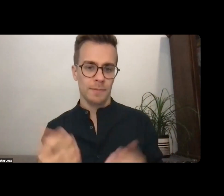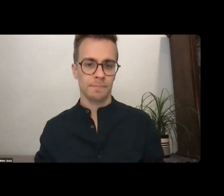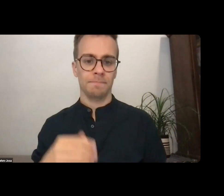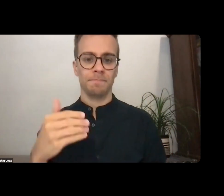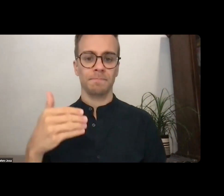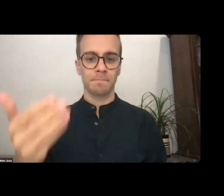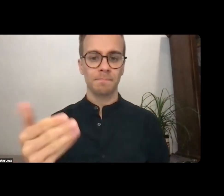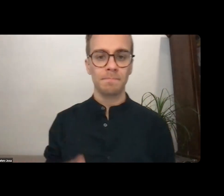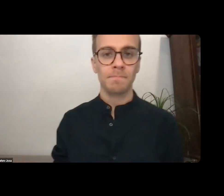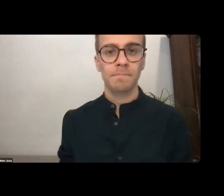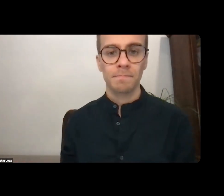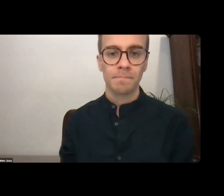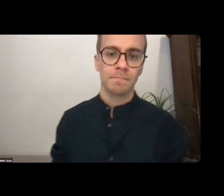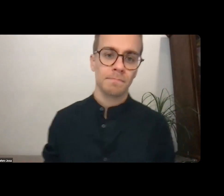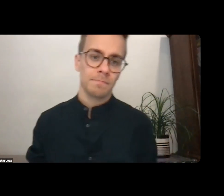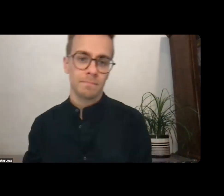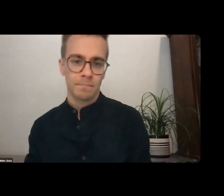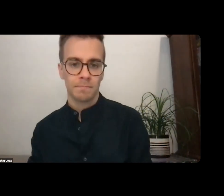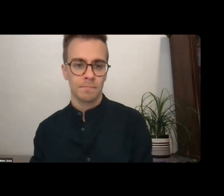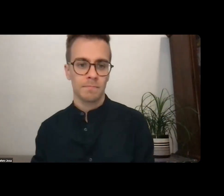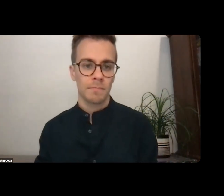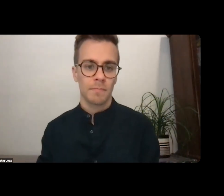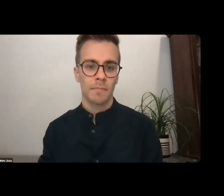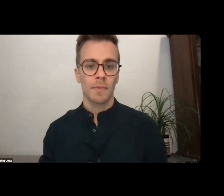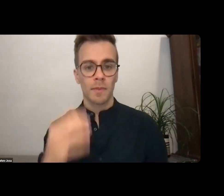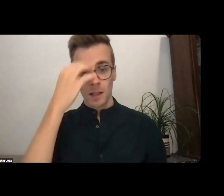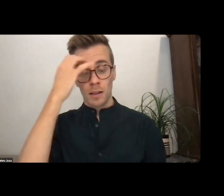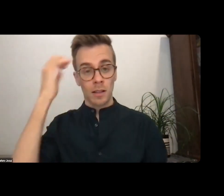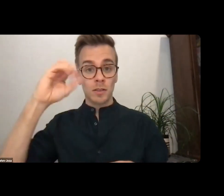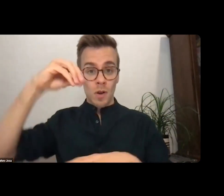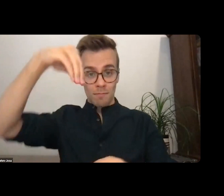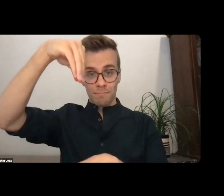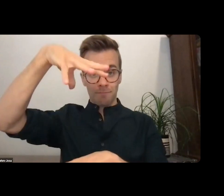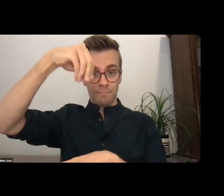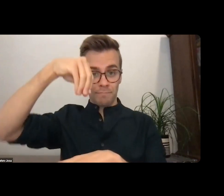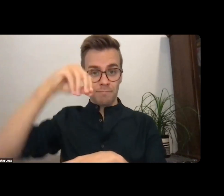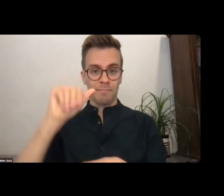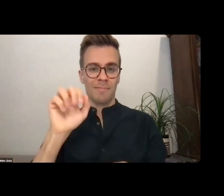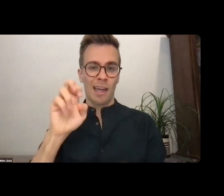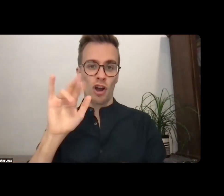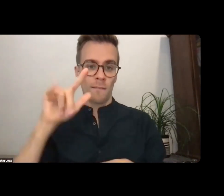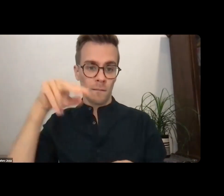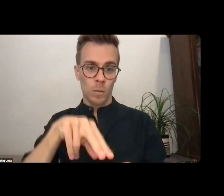That's an important, and minimum, requirement.